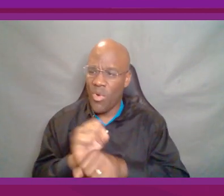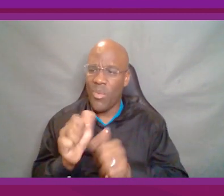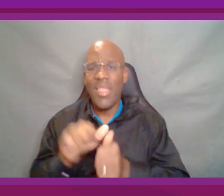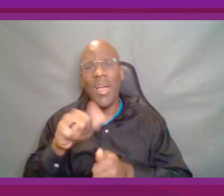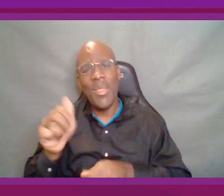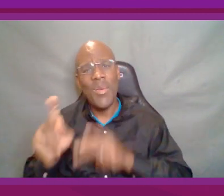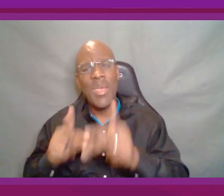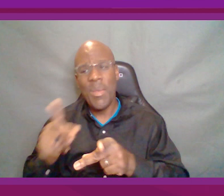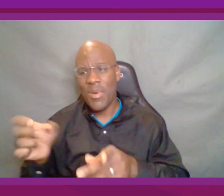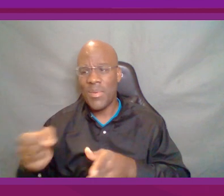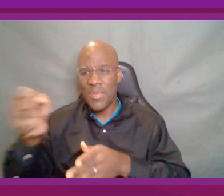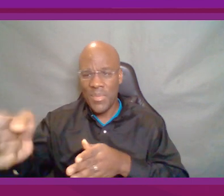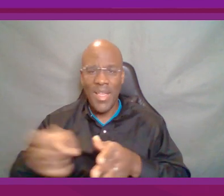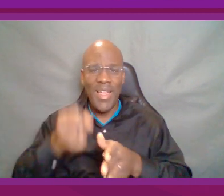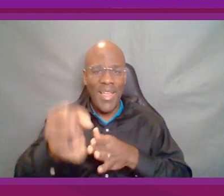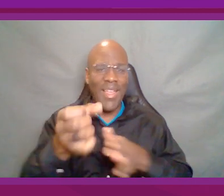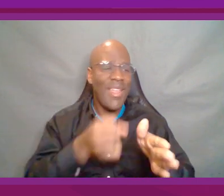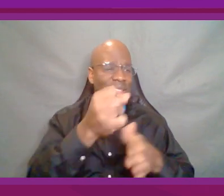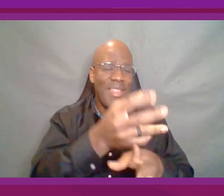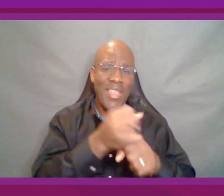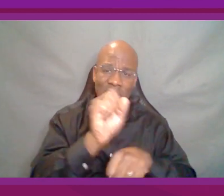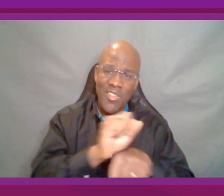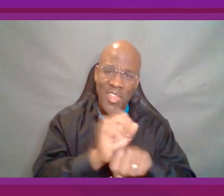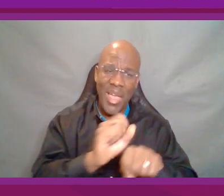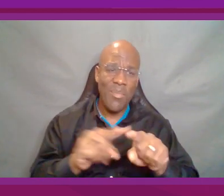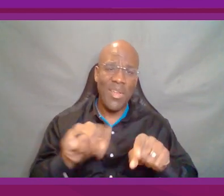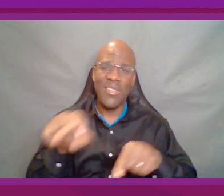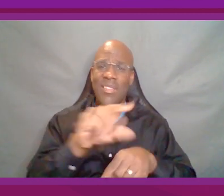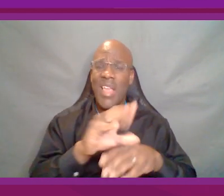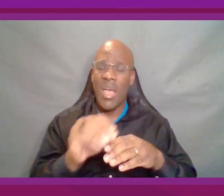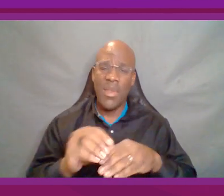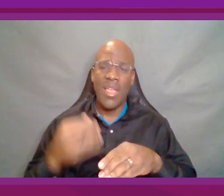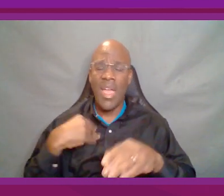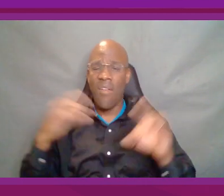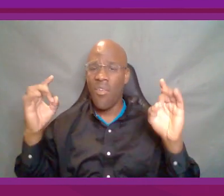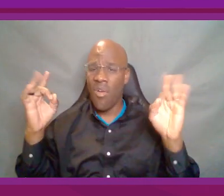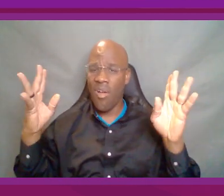get employed and there's ridiculous requirements. I worked as a